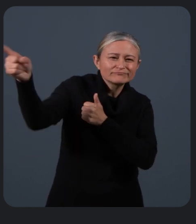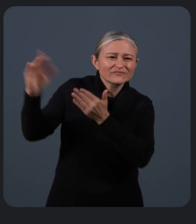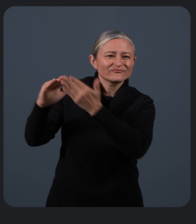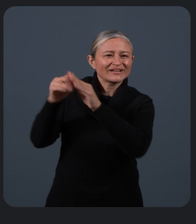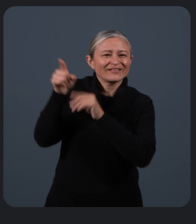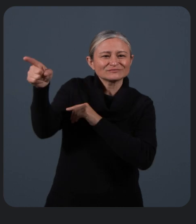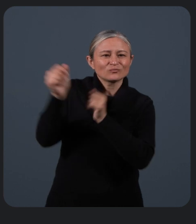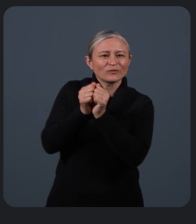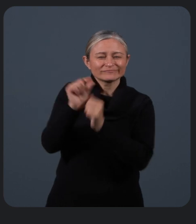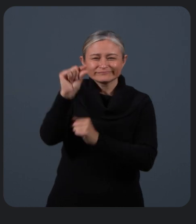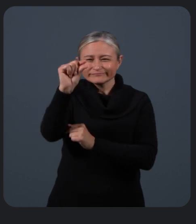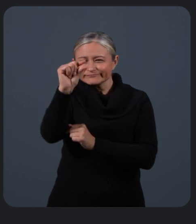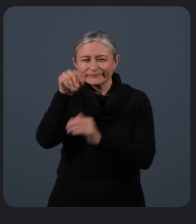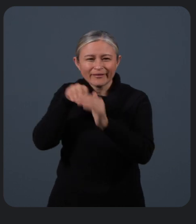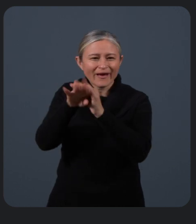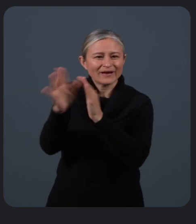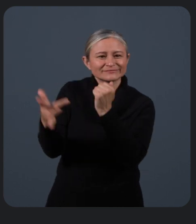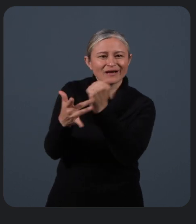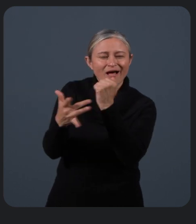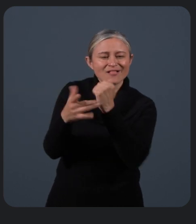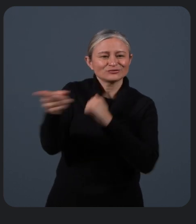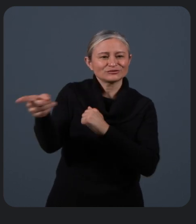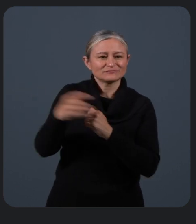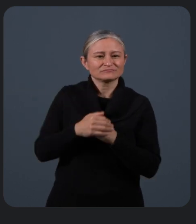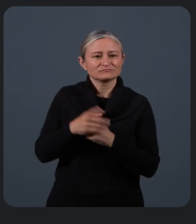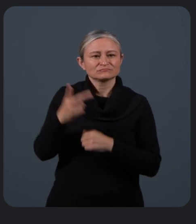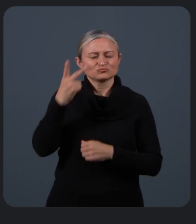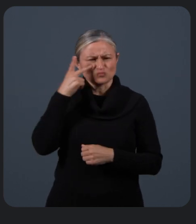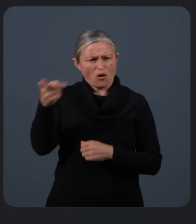to technology, but he used the opportunity